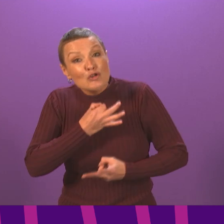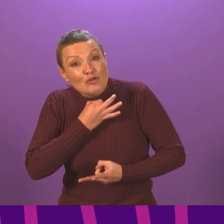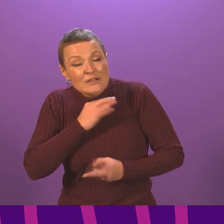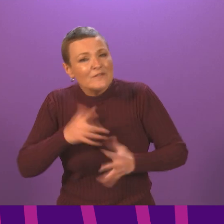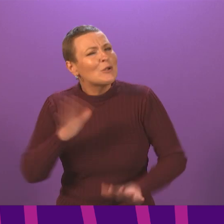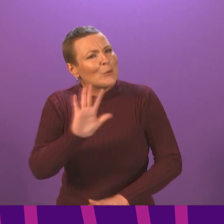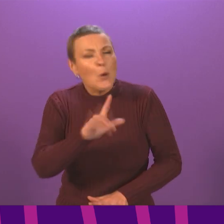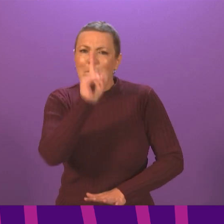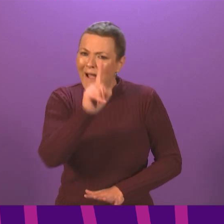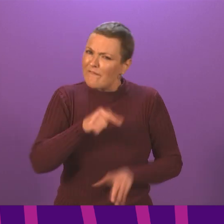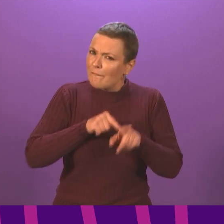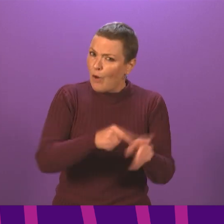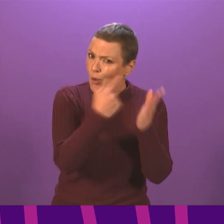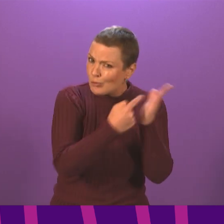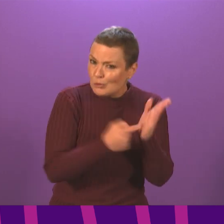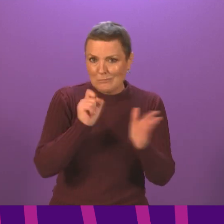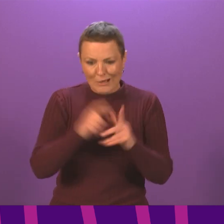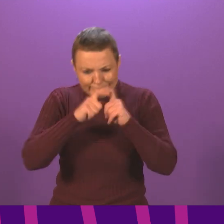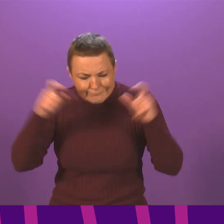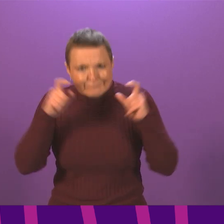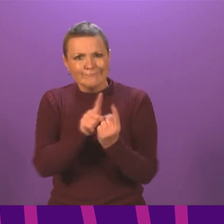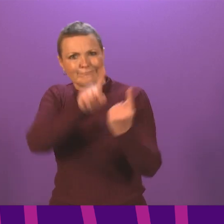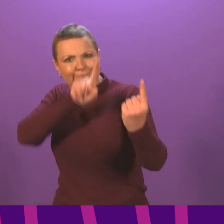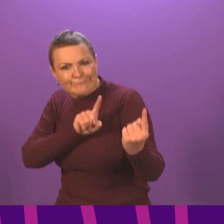appropriate personal protective equipment and strict hand hygiene, I hope that it allows